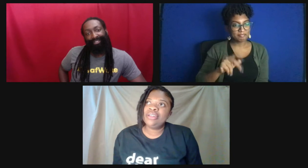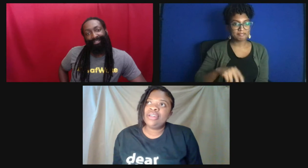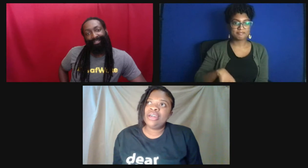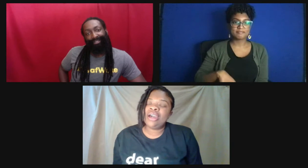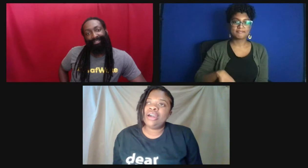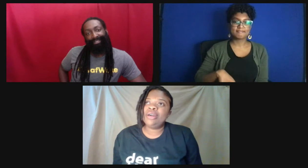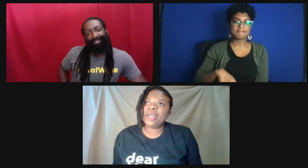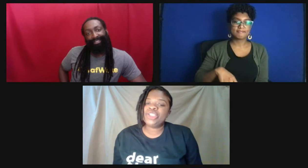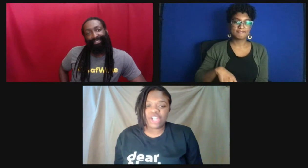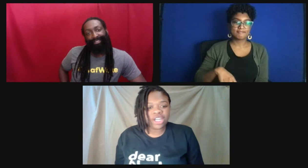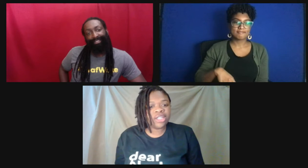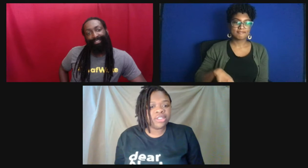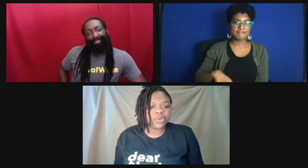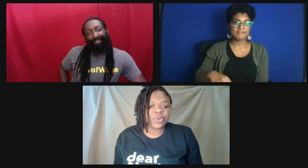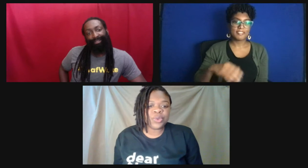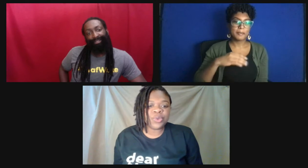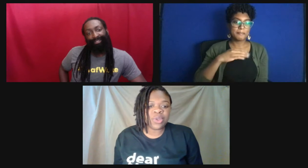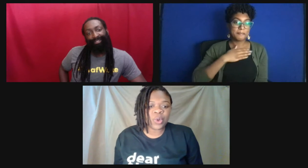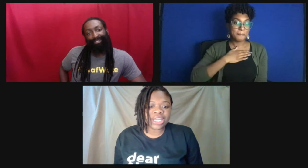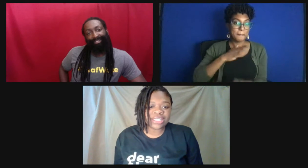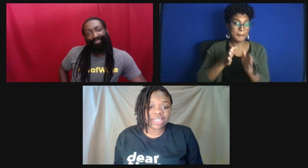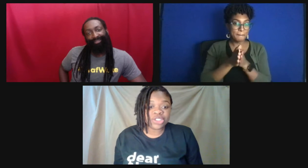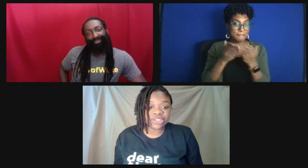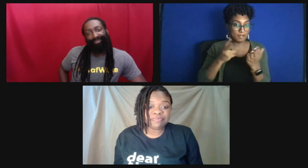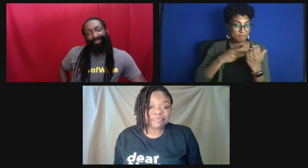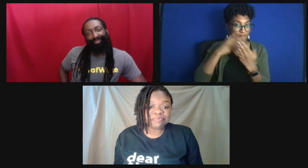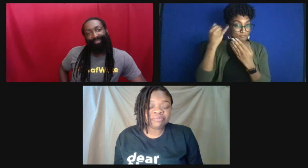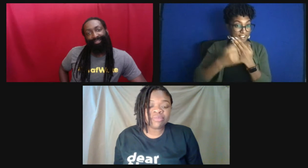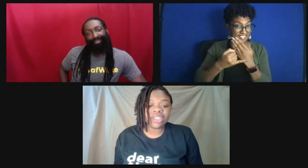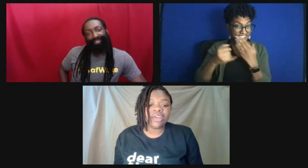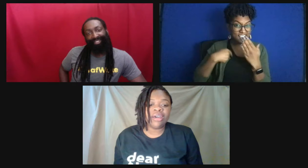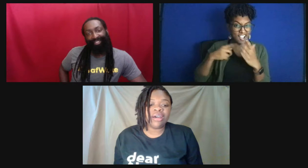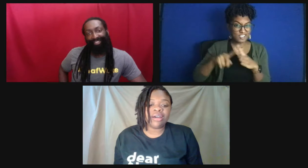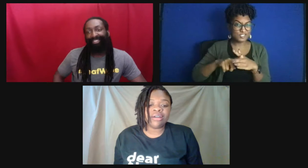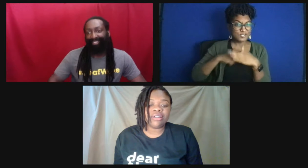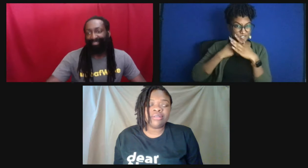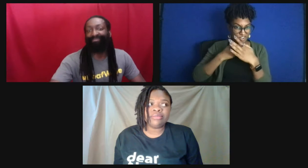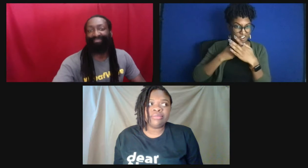I started it through the organization in 2019,